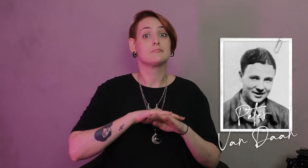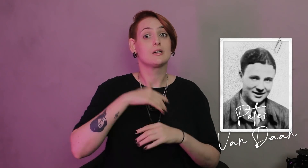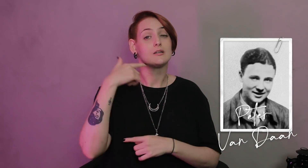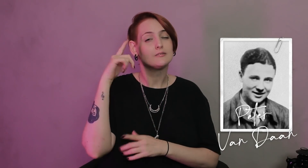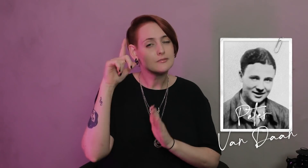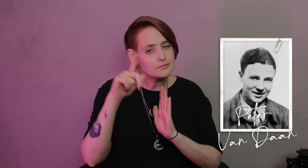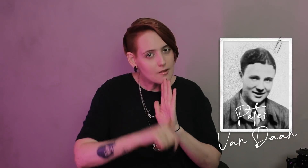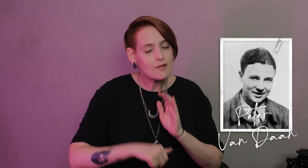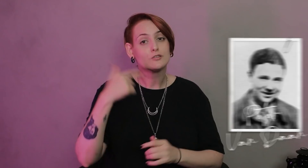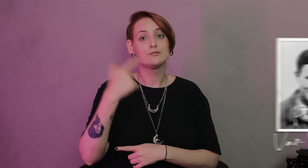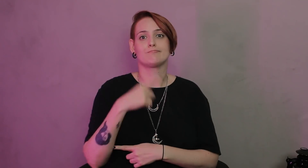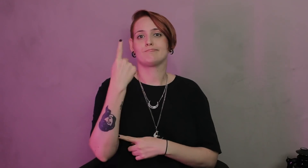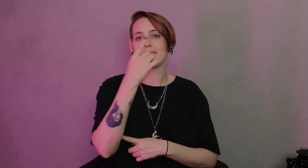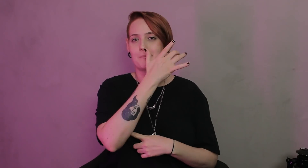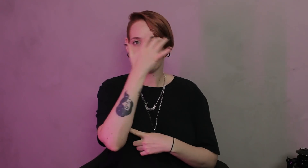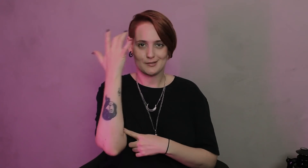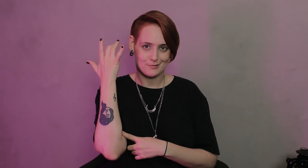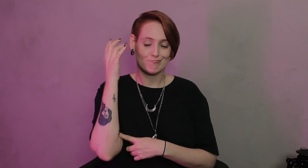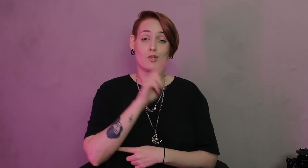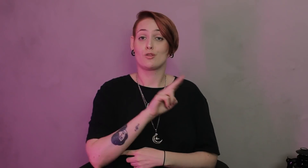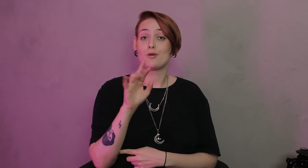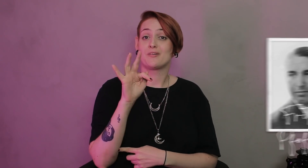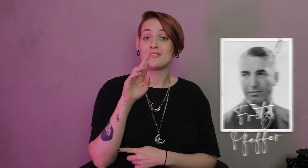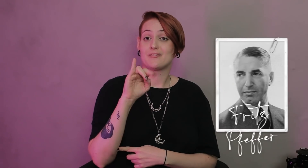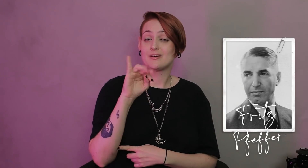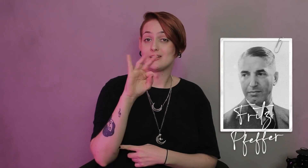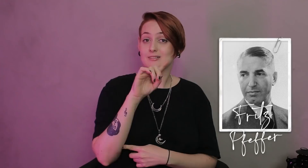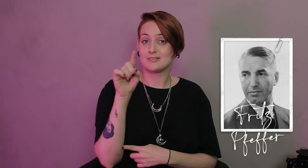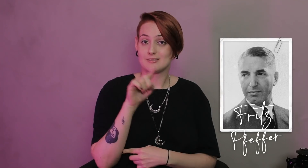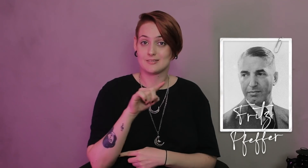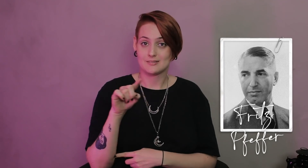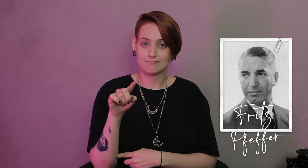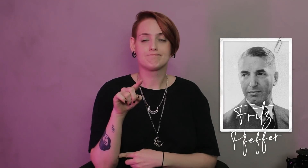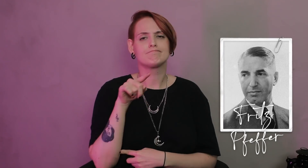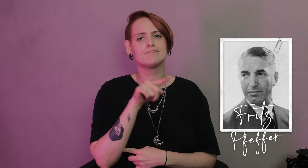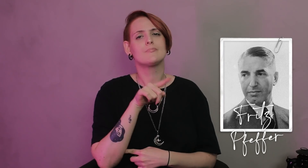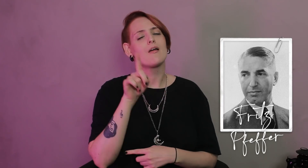Later Fritz Pfeffer,